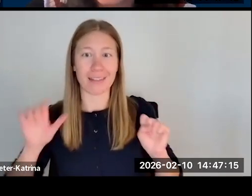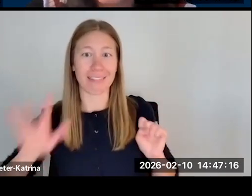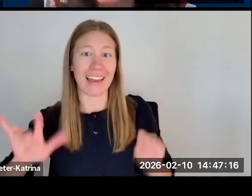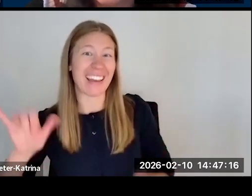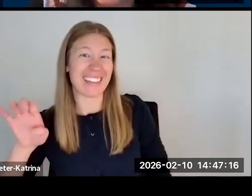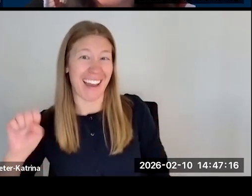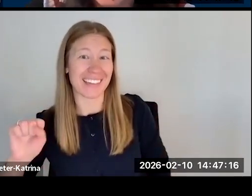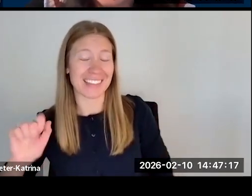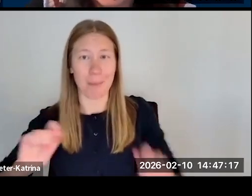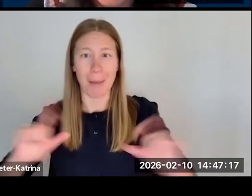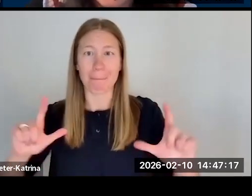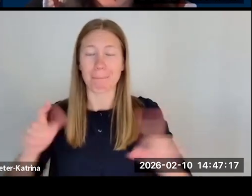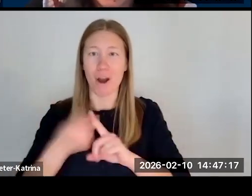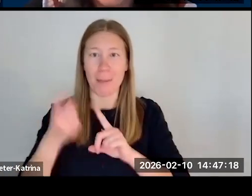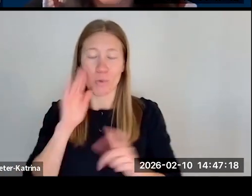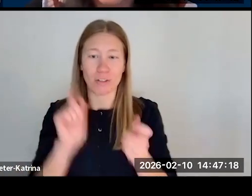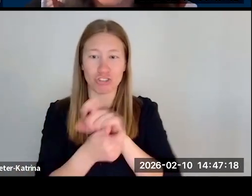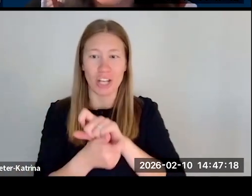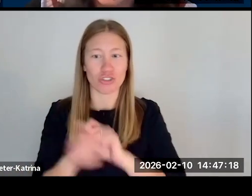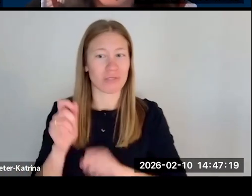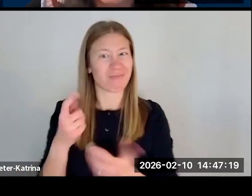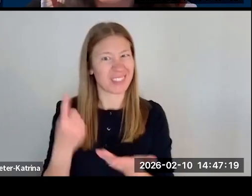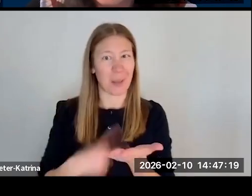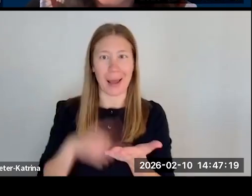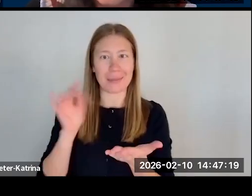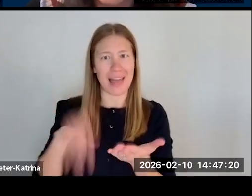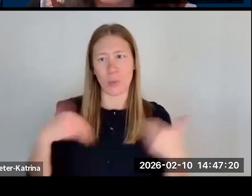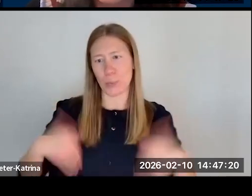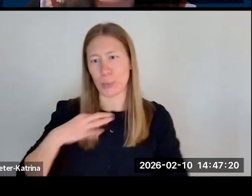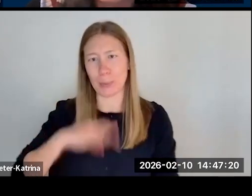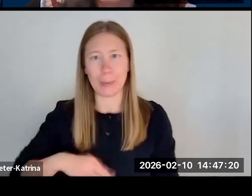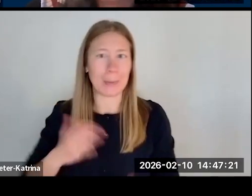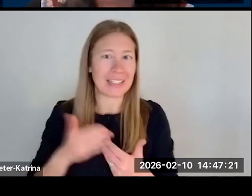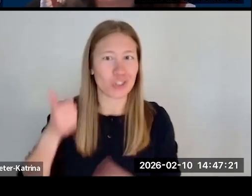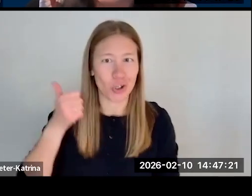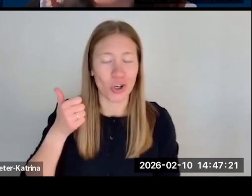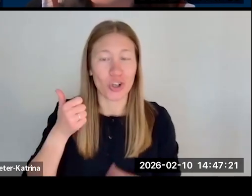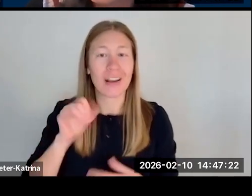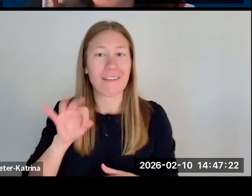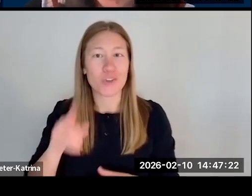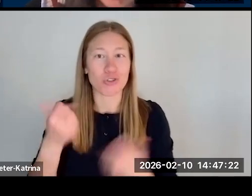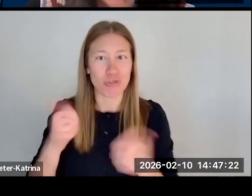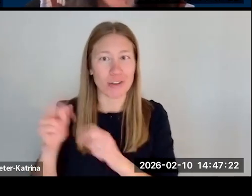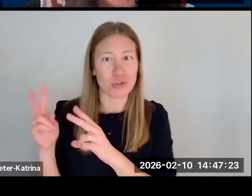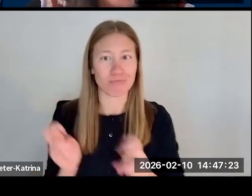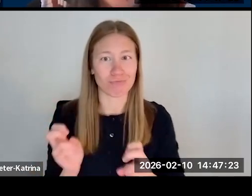So sometimes that really comes in handy uh if you're trying to add descriptive link text in, you just have to click the button.